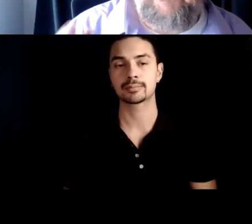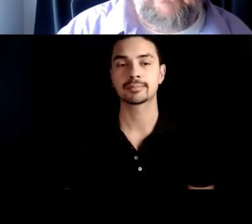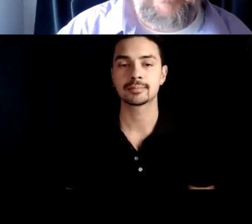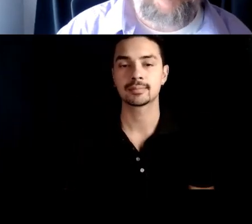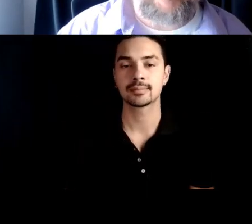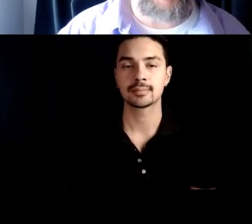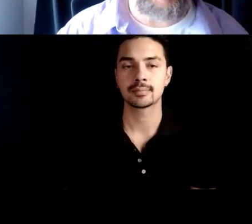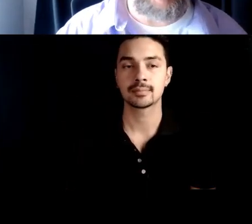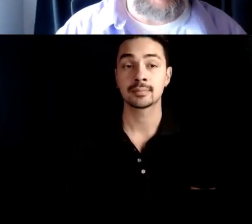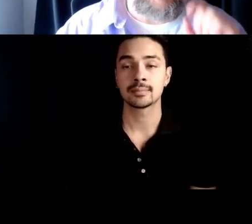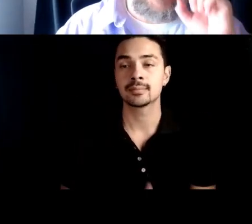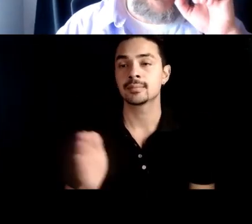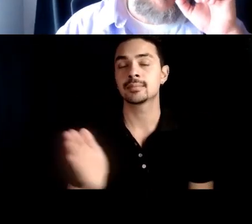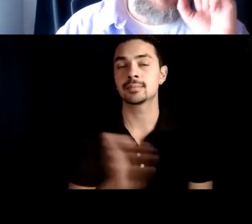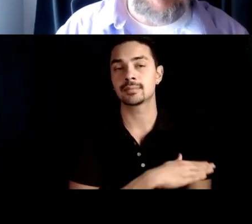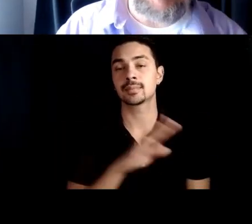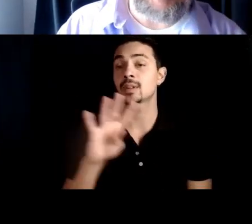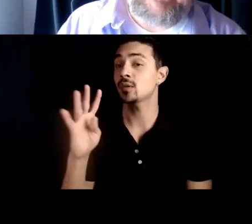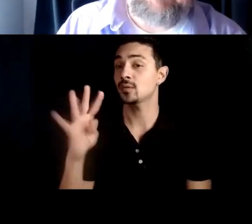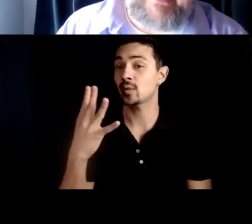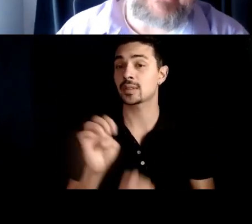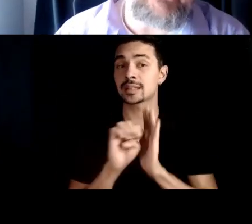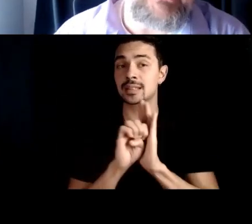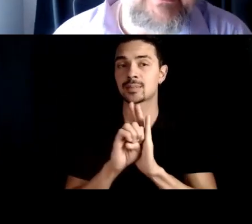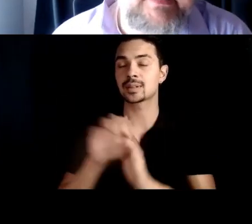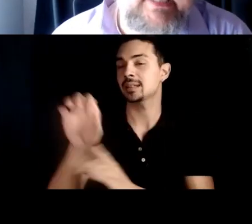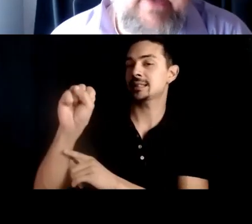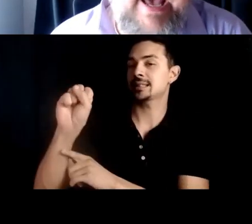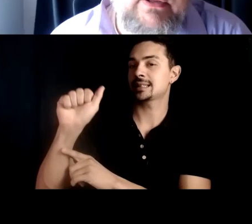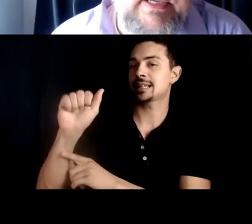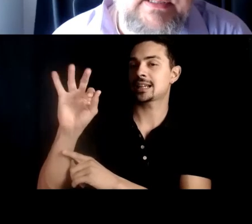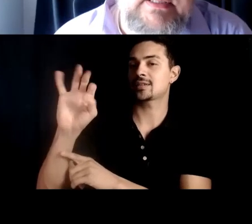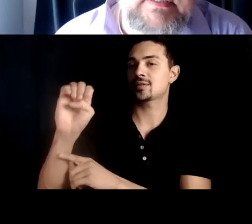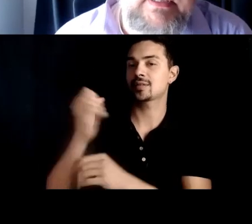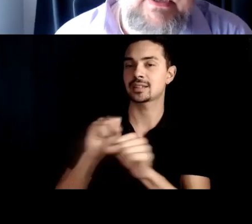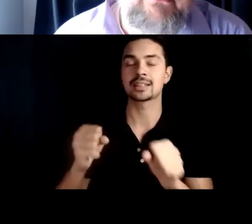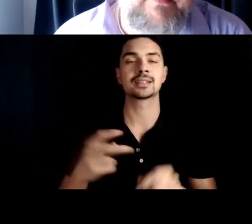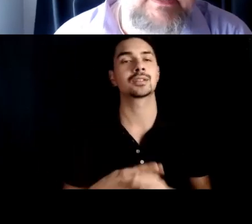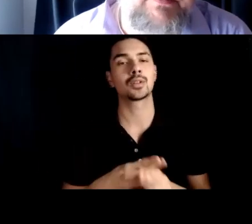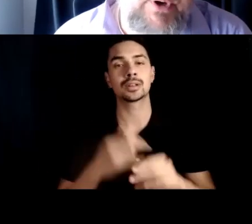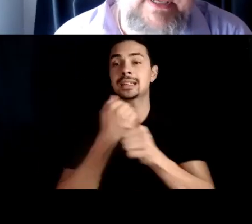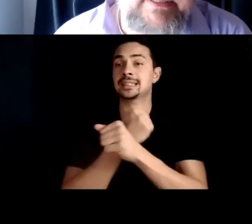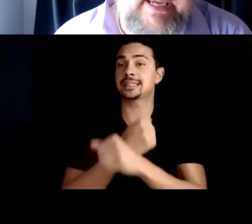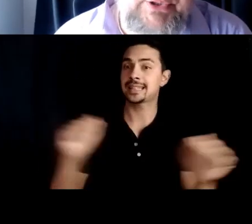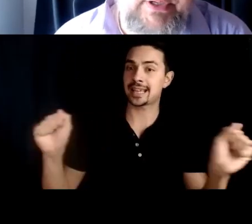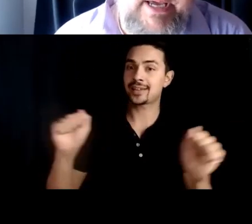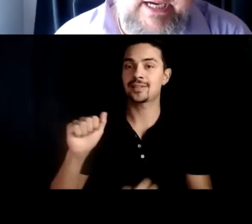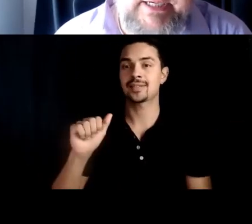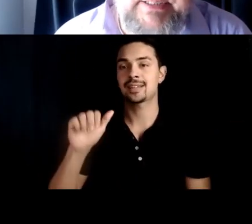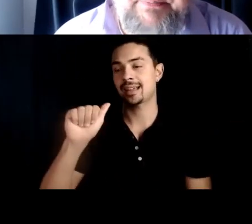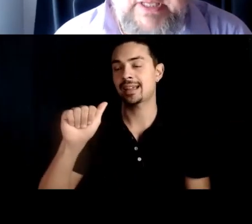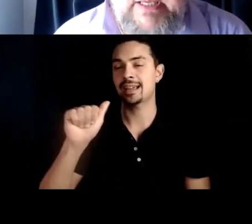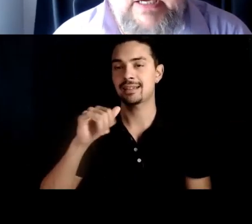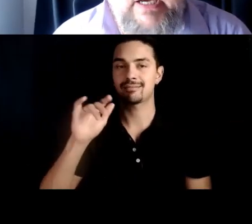And the fourth example is the SAFE Act, which is Save Adolescents from Experimentation Act.